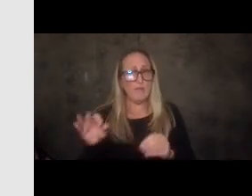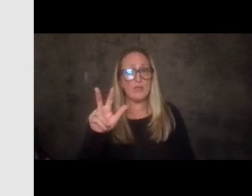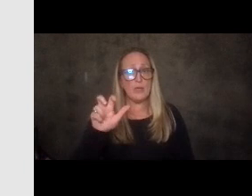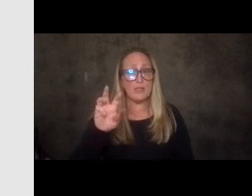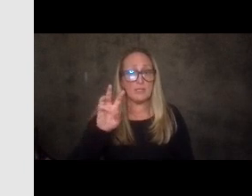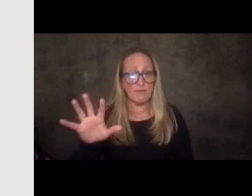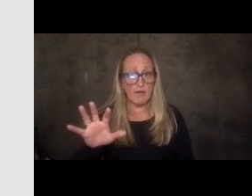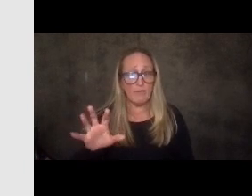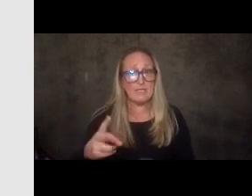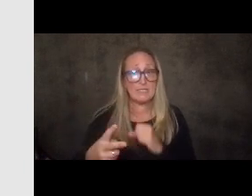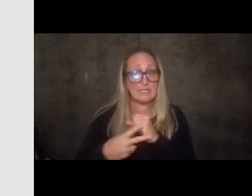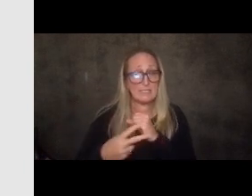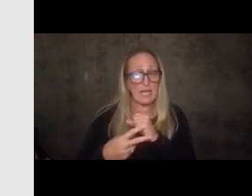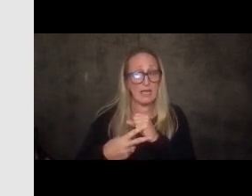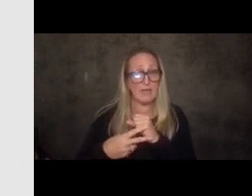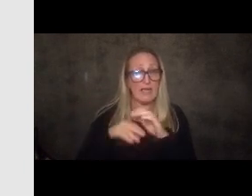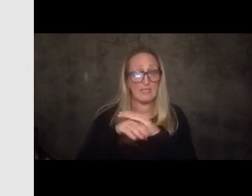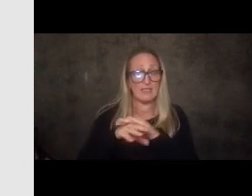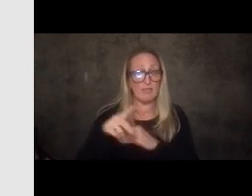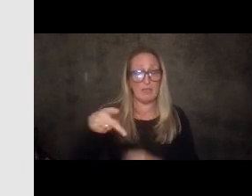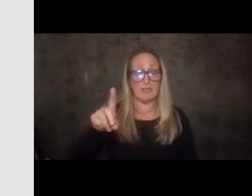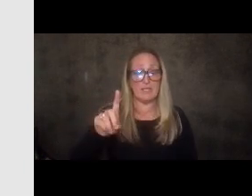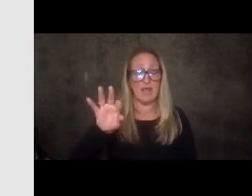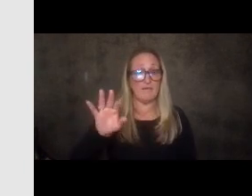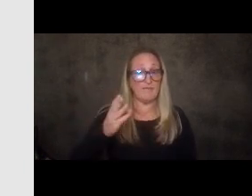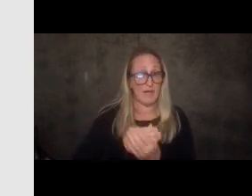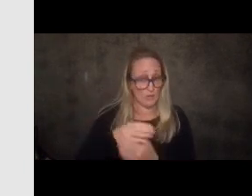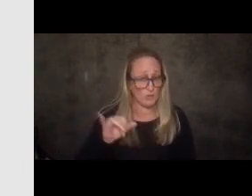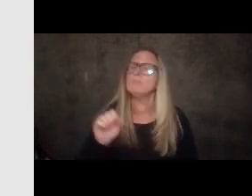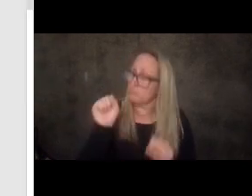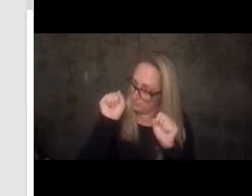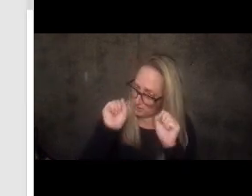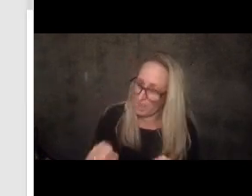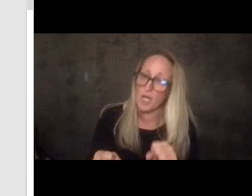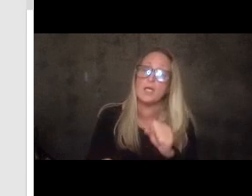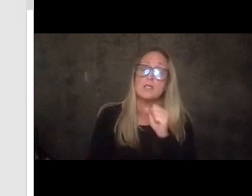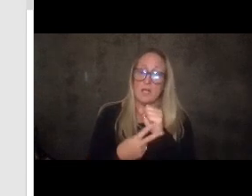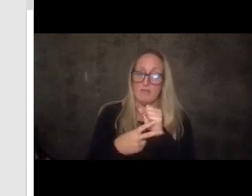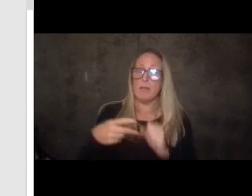three, sixty five save accessible PDF files as well. You can't save files as PDFs. The checking for the